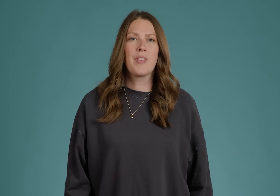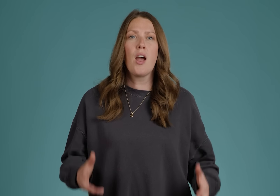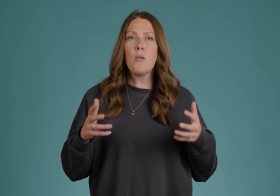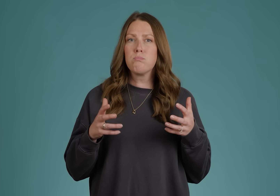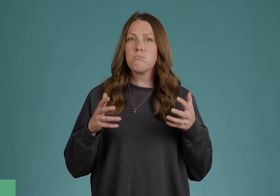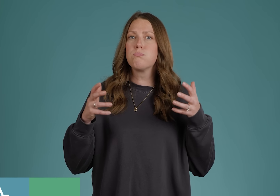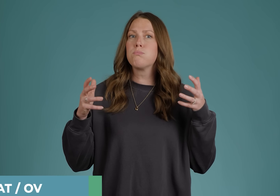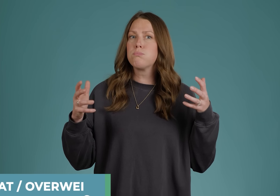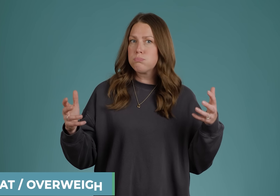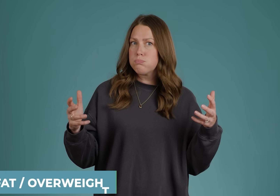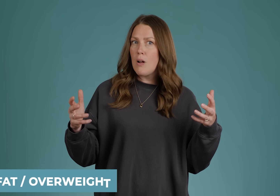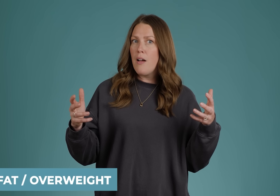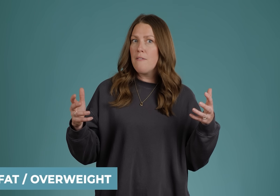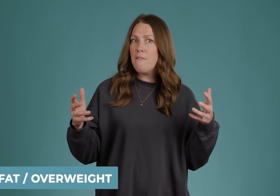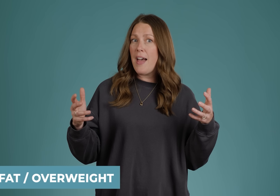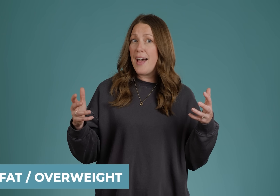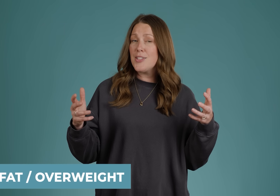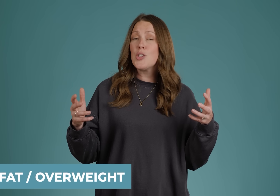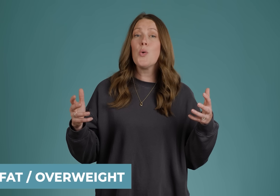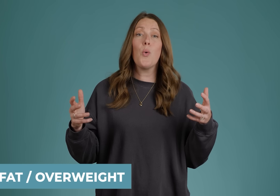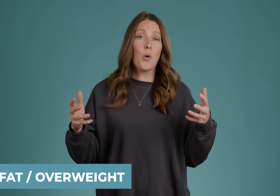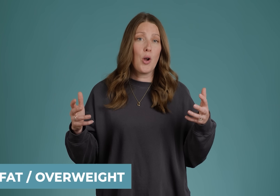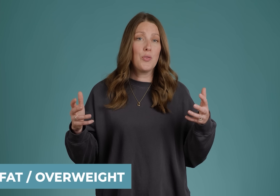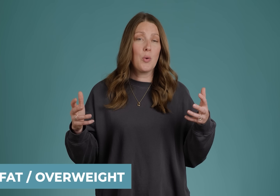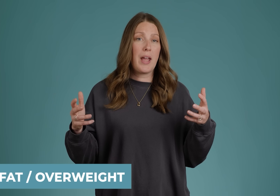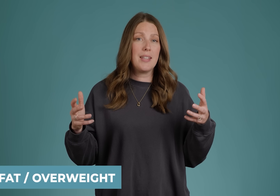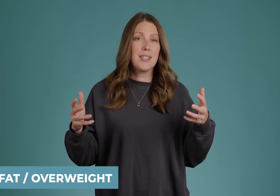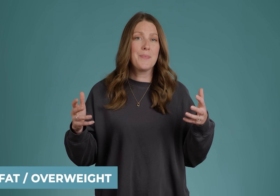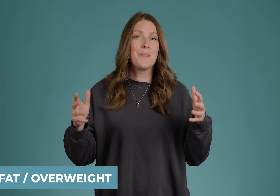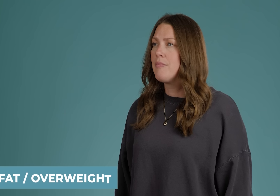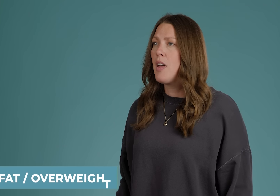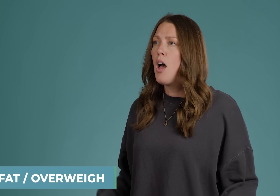Fat or overweight